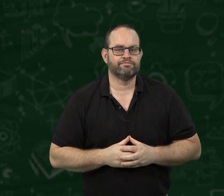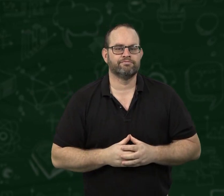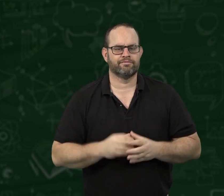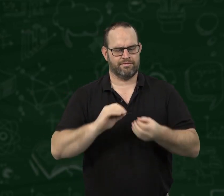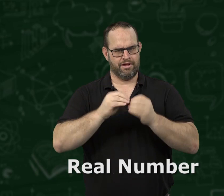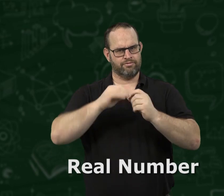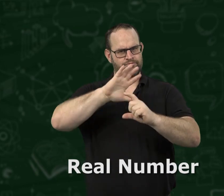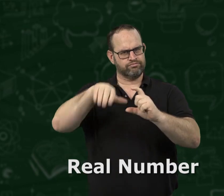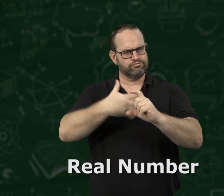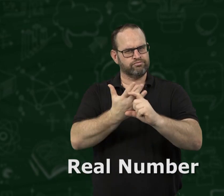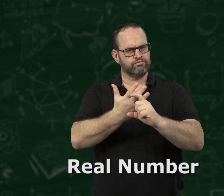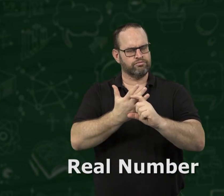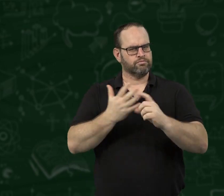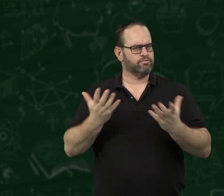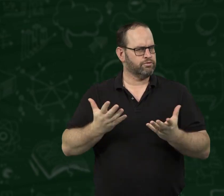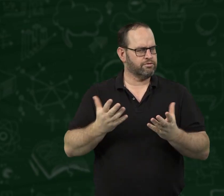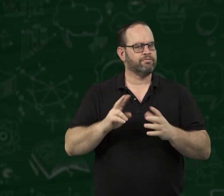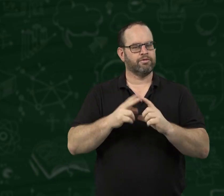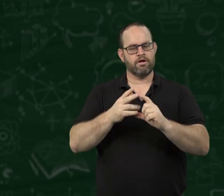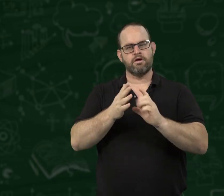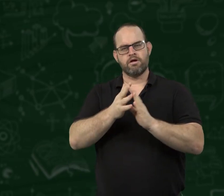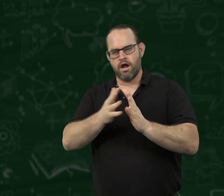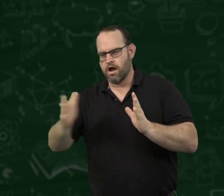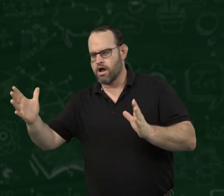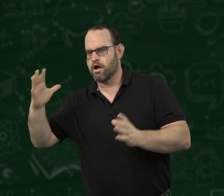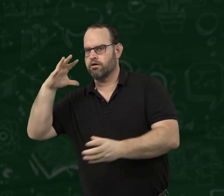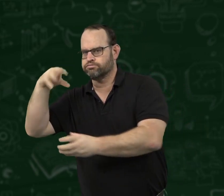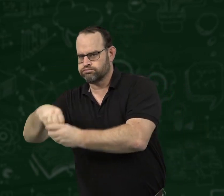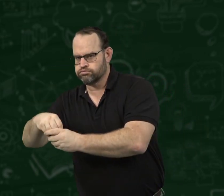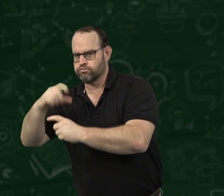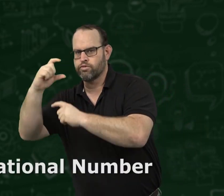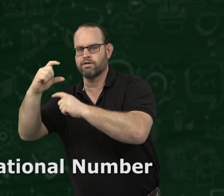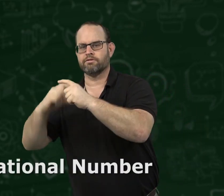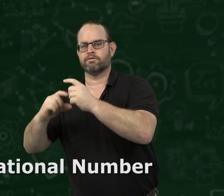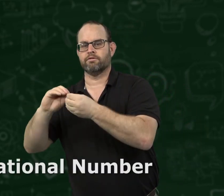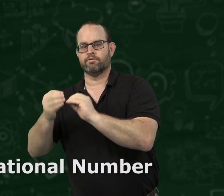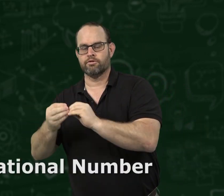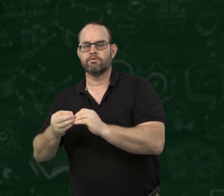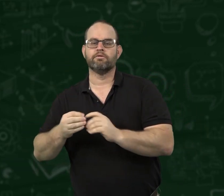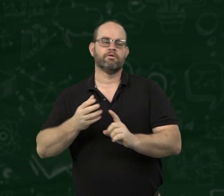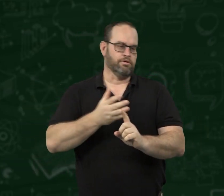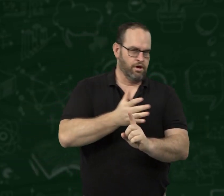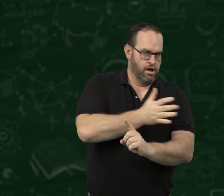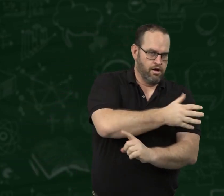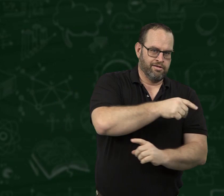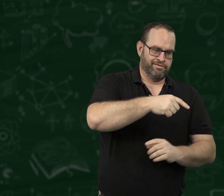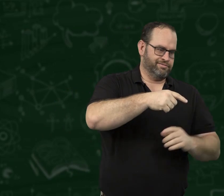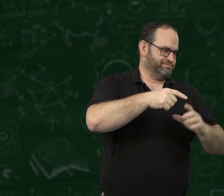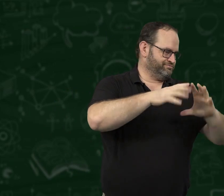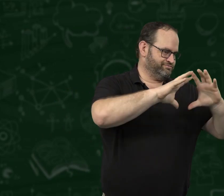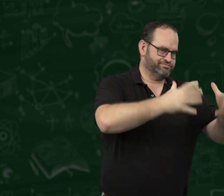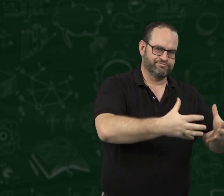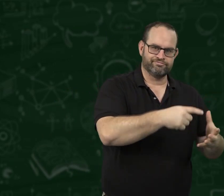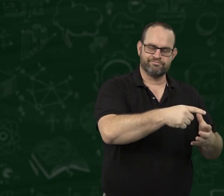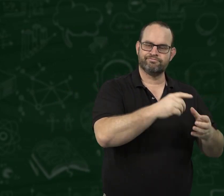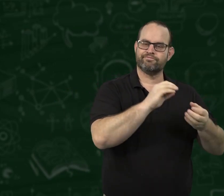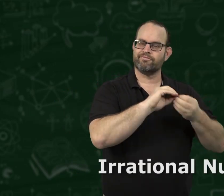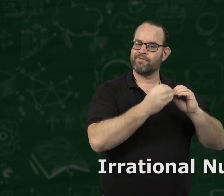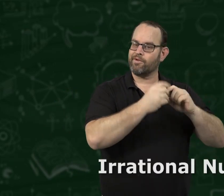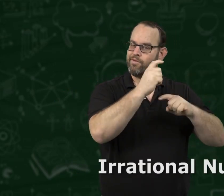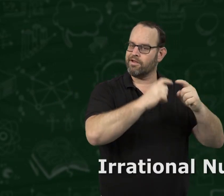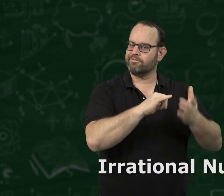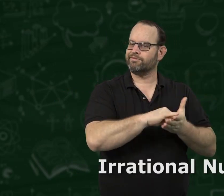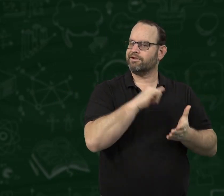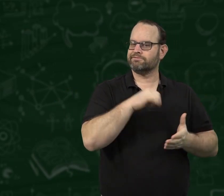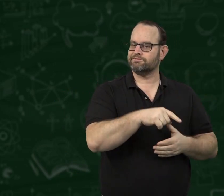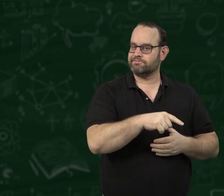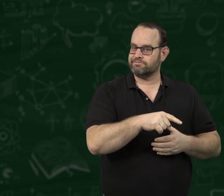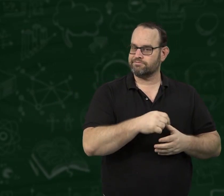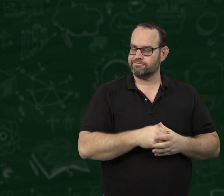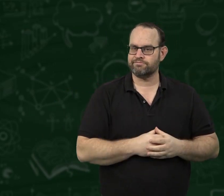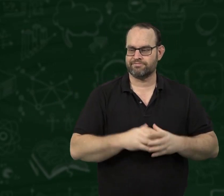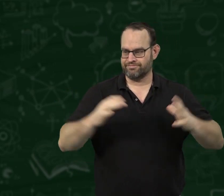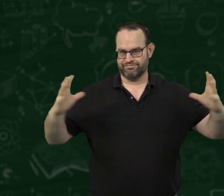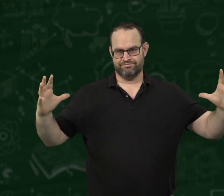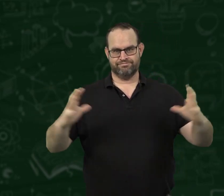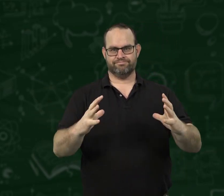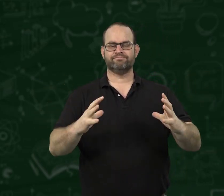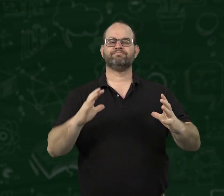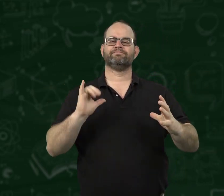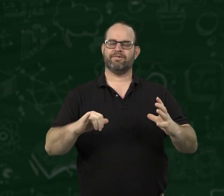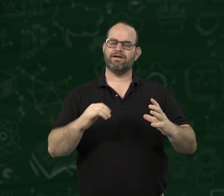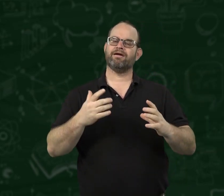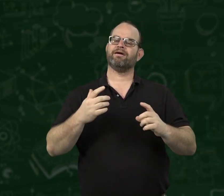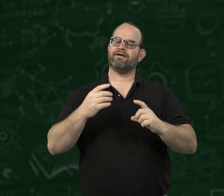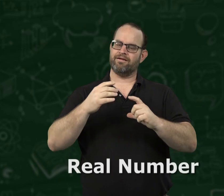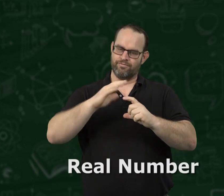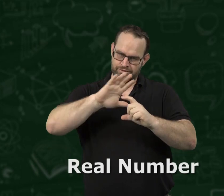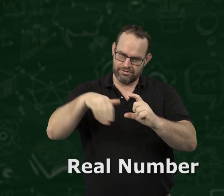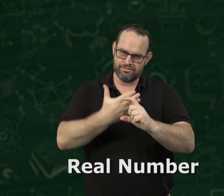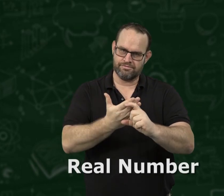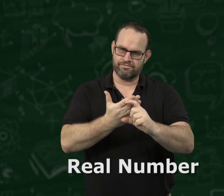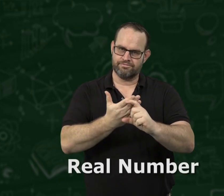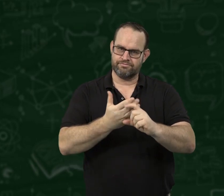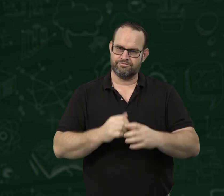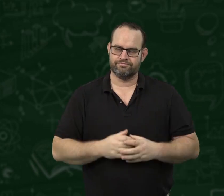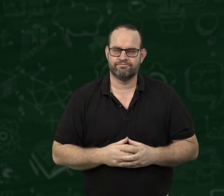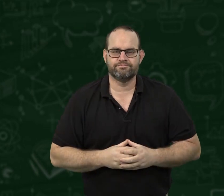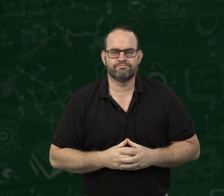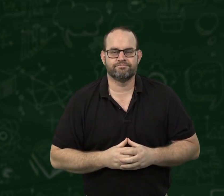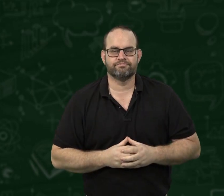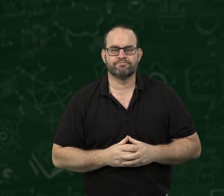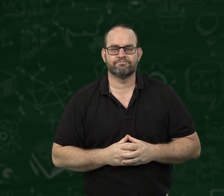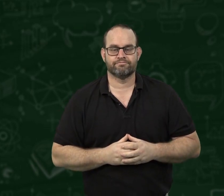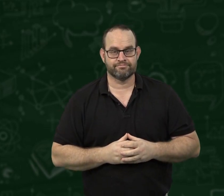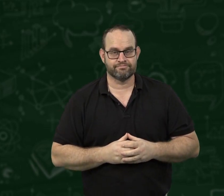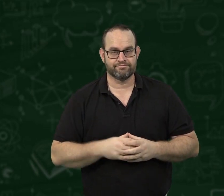Real numbers include all rational and irrational numbers.